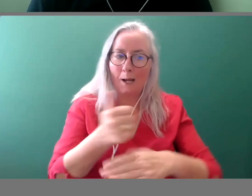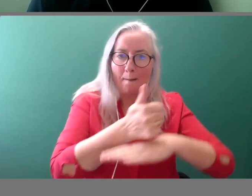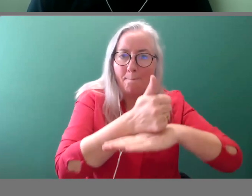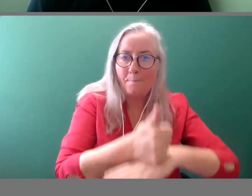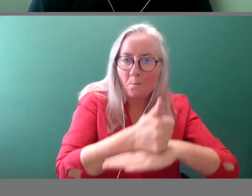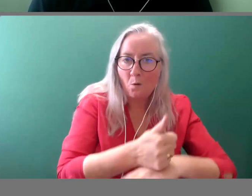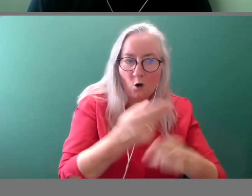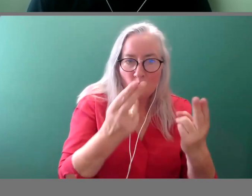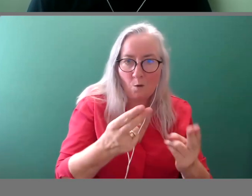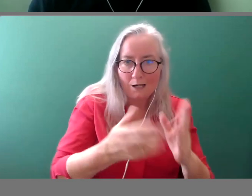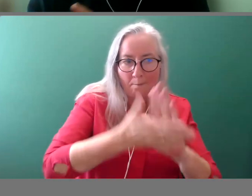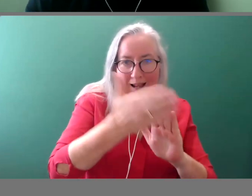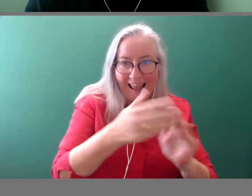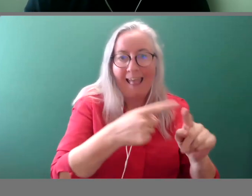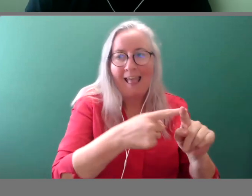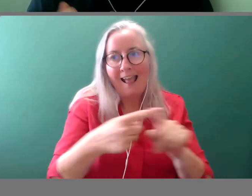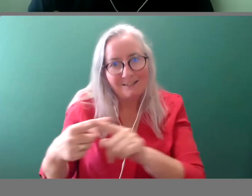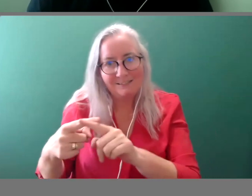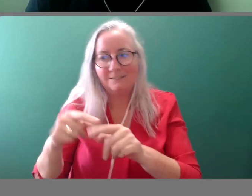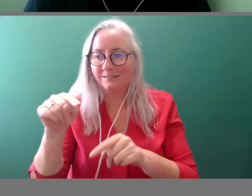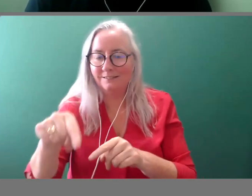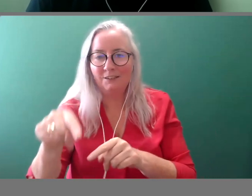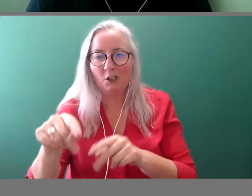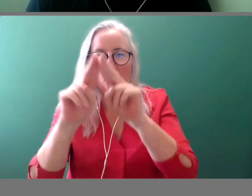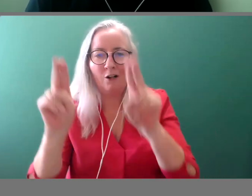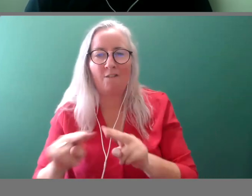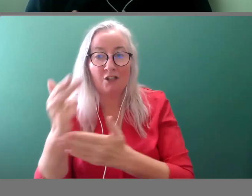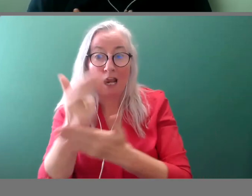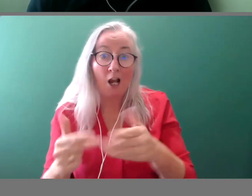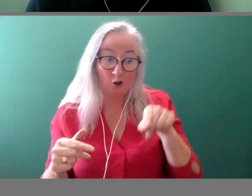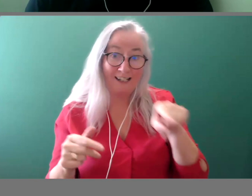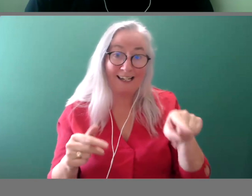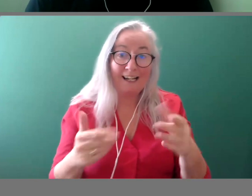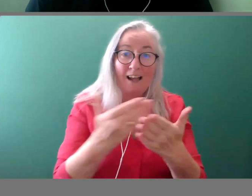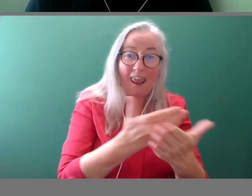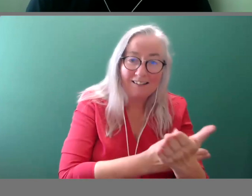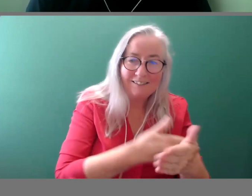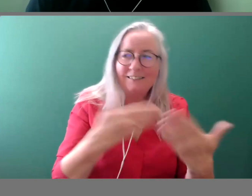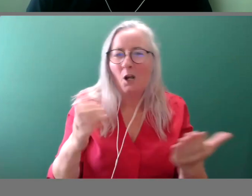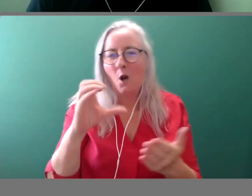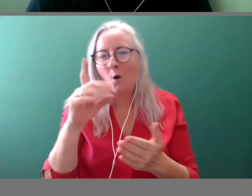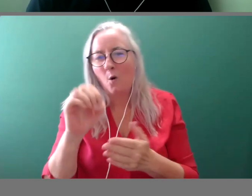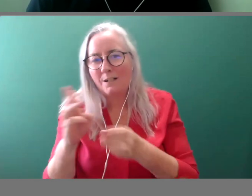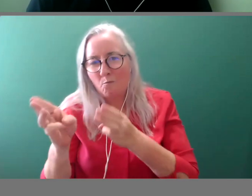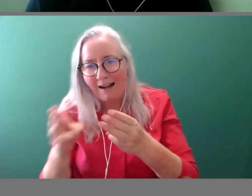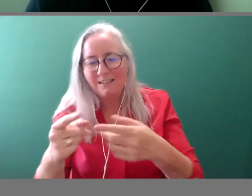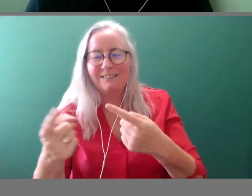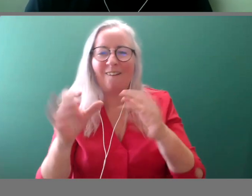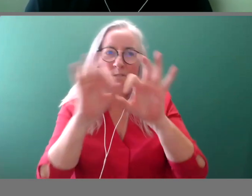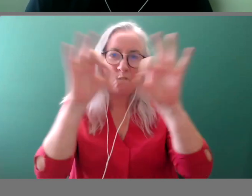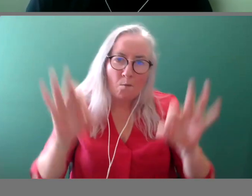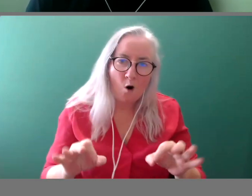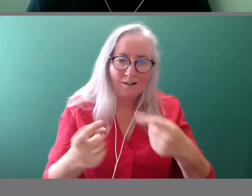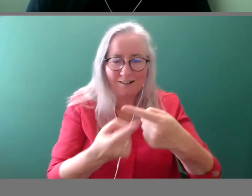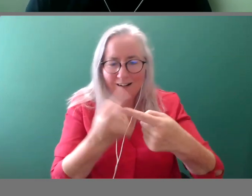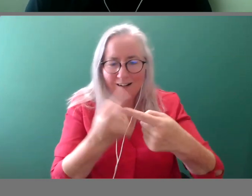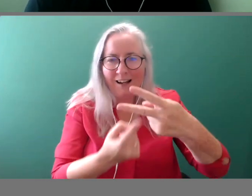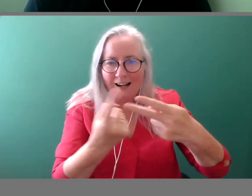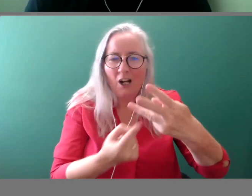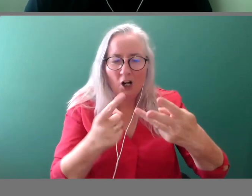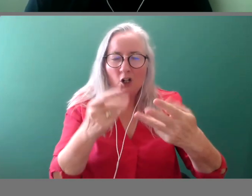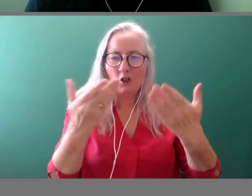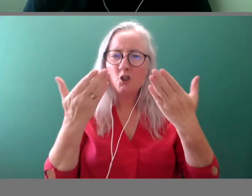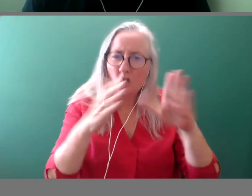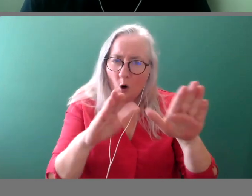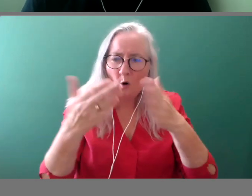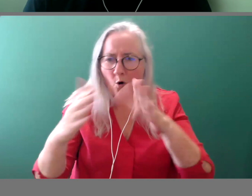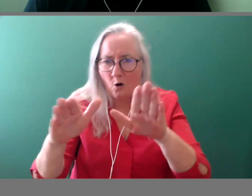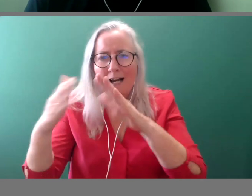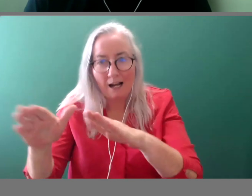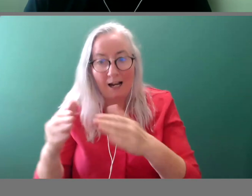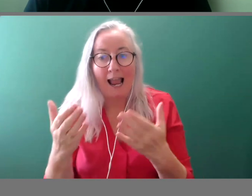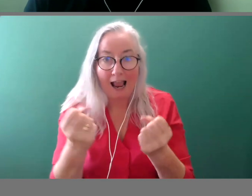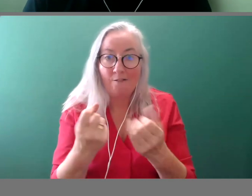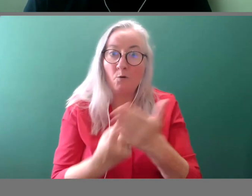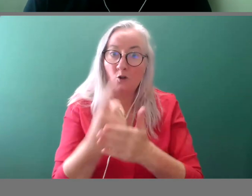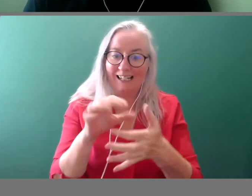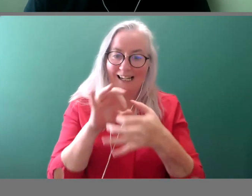regulations and we'll see it really starts to show the application of Universal Design beyond and